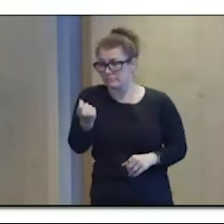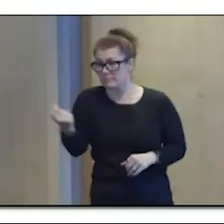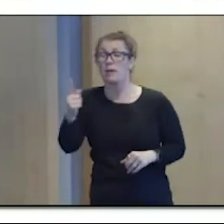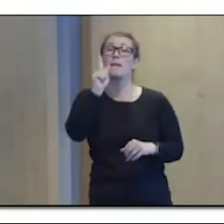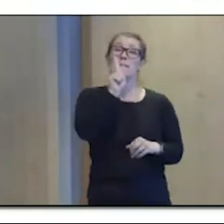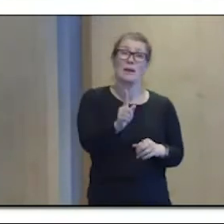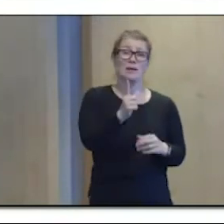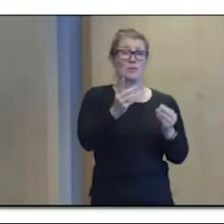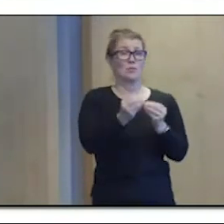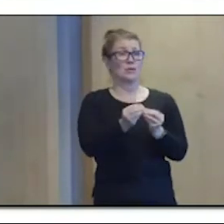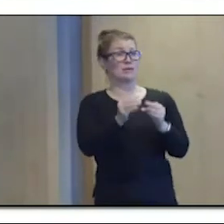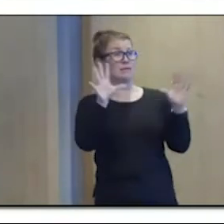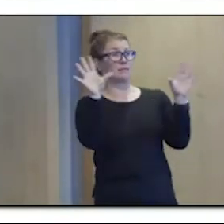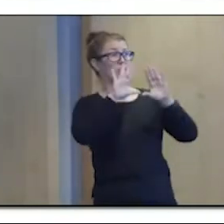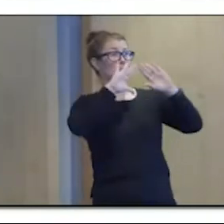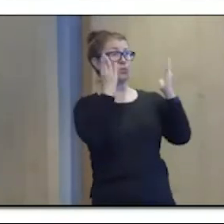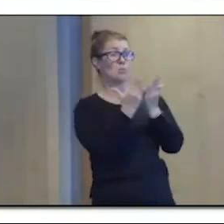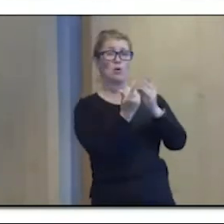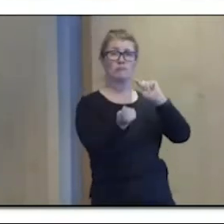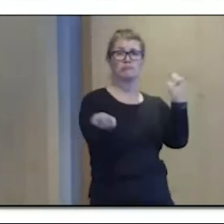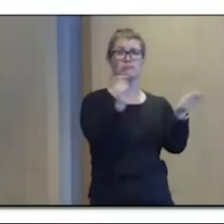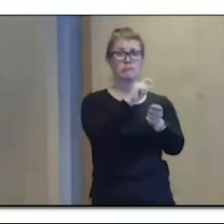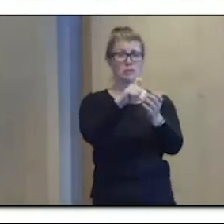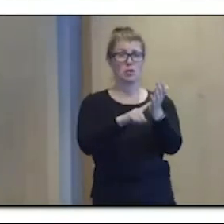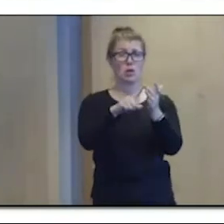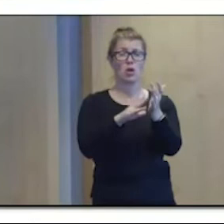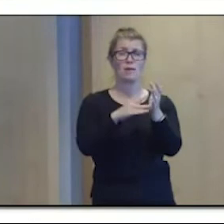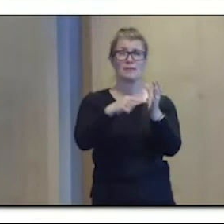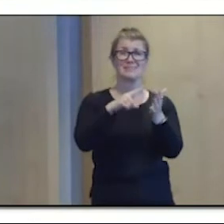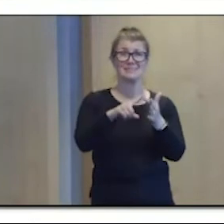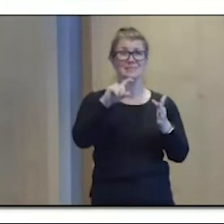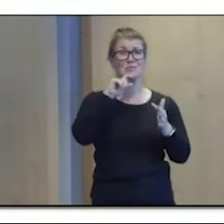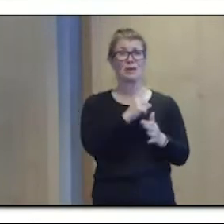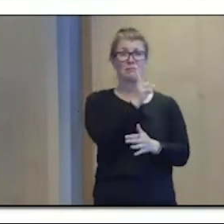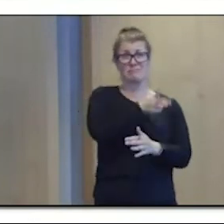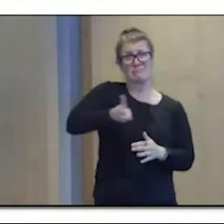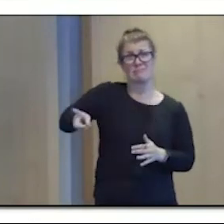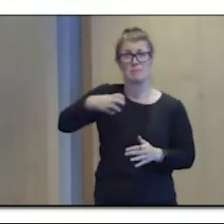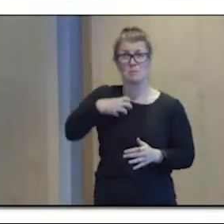change. But peak demand at these levels only occurs a few times a year if that,